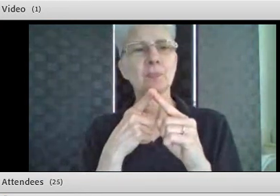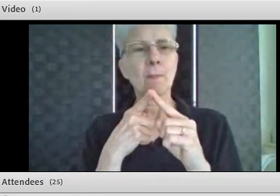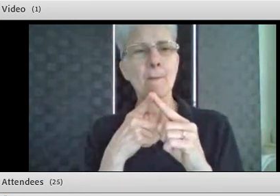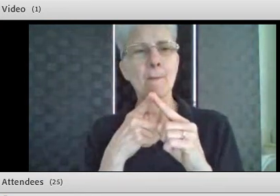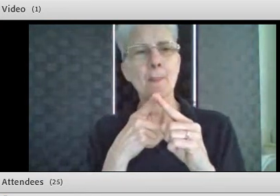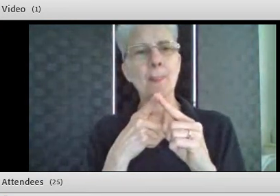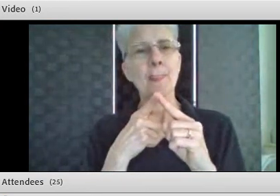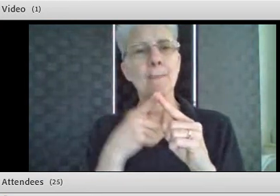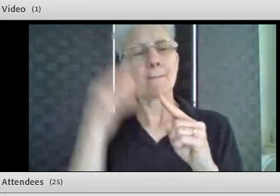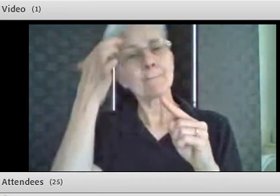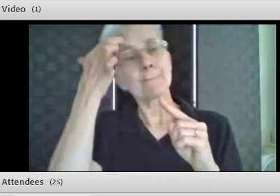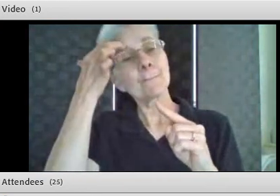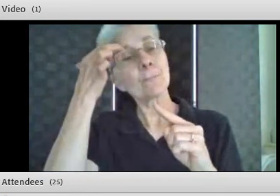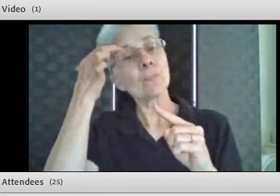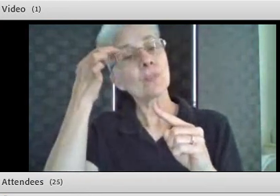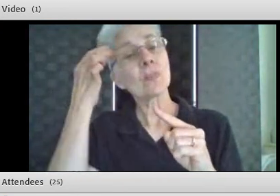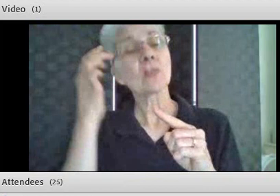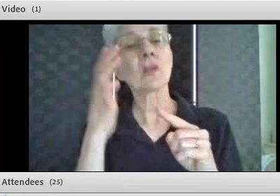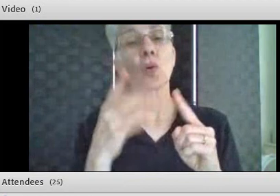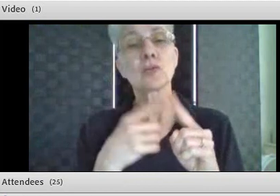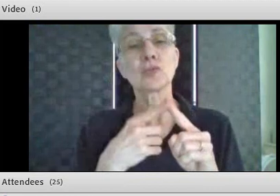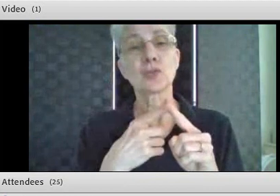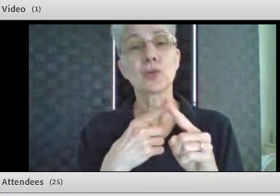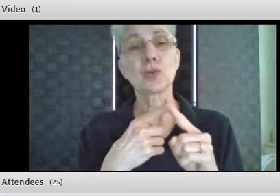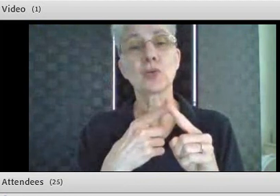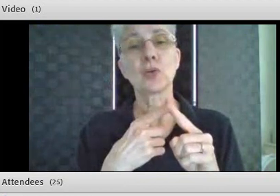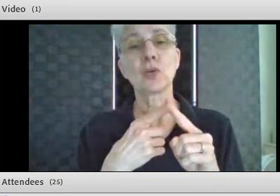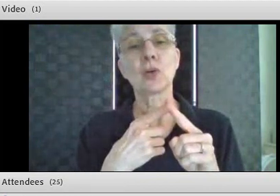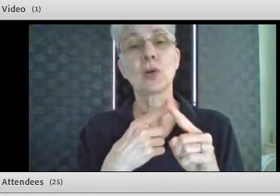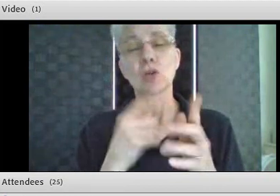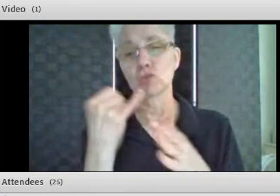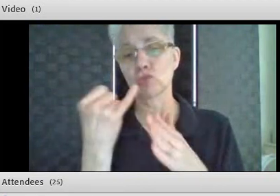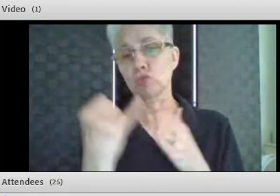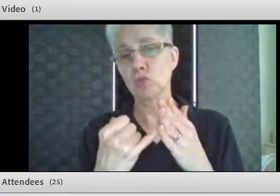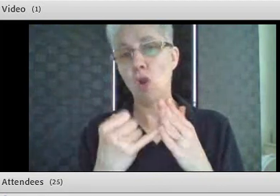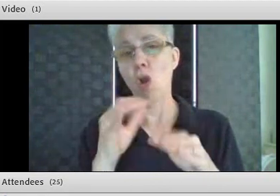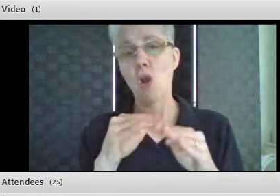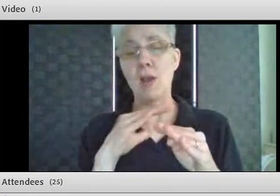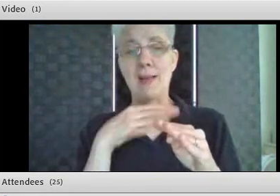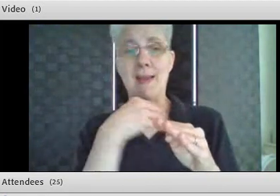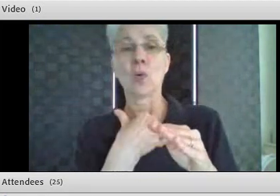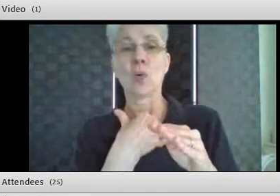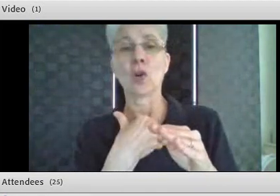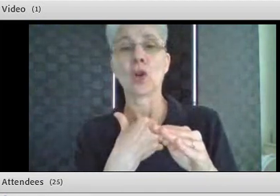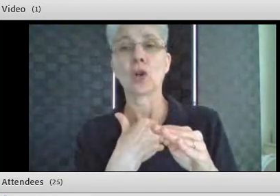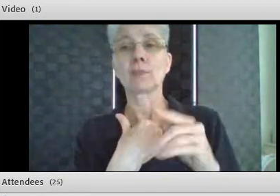Hilary: So if you can, if you can go to your draw tool, and you're going to -- Ryan: Oh, we may not have that enabled.